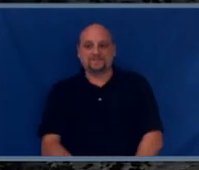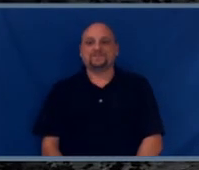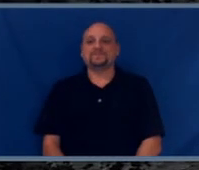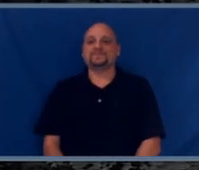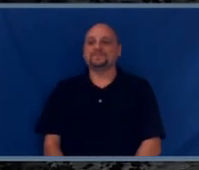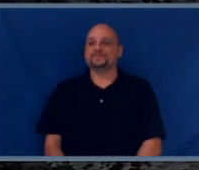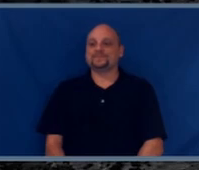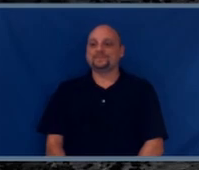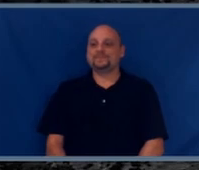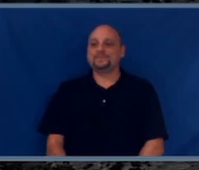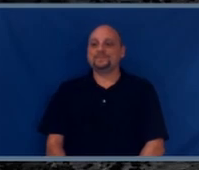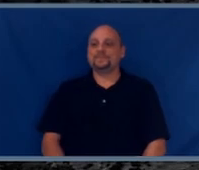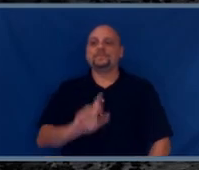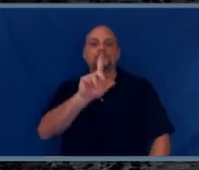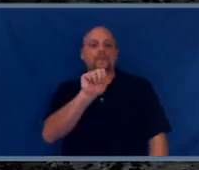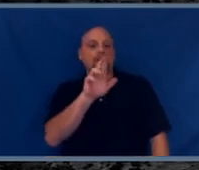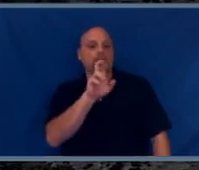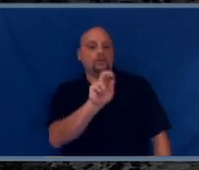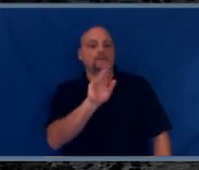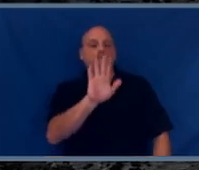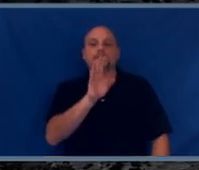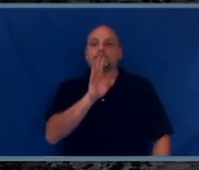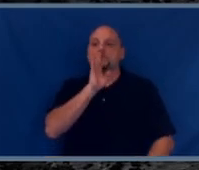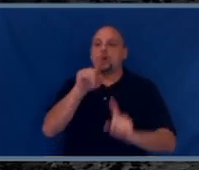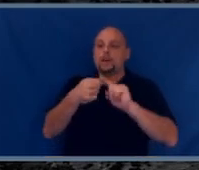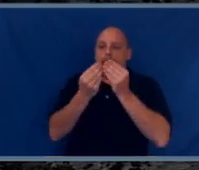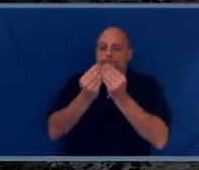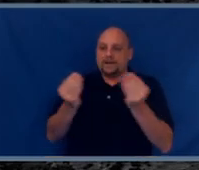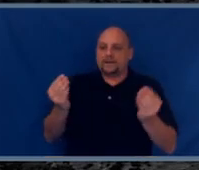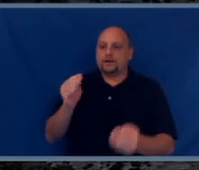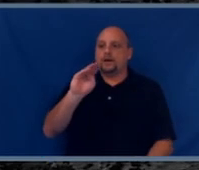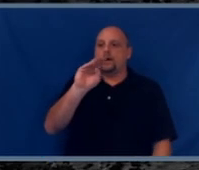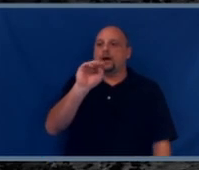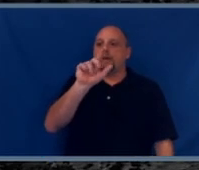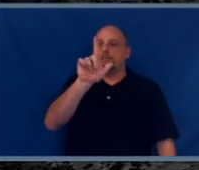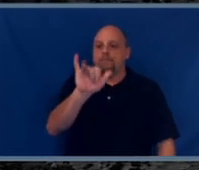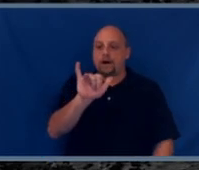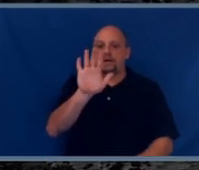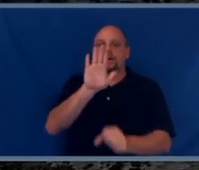FOR FUTURE MISSIONS. MOLLY ON TWITCH ASKED WHY DID